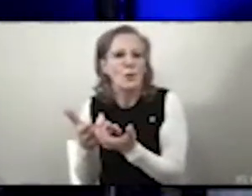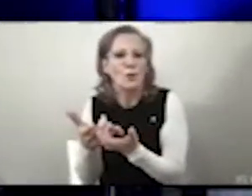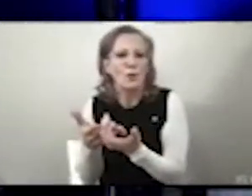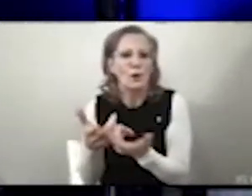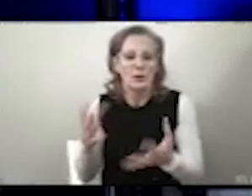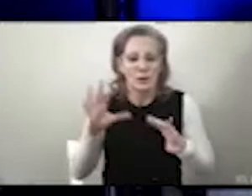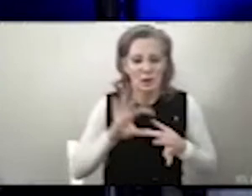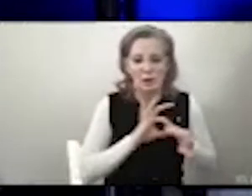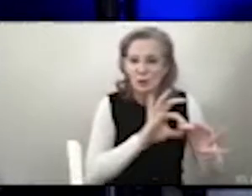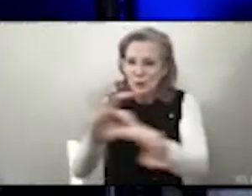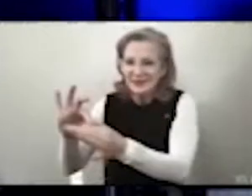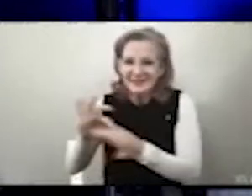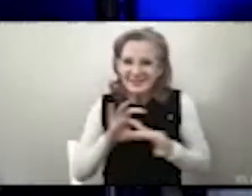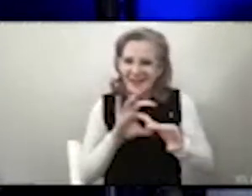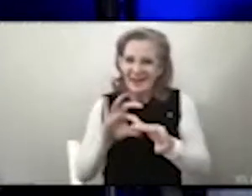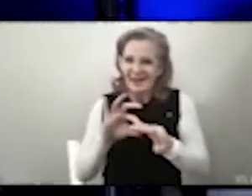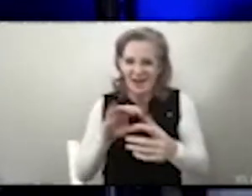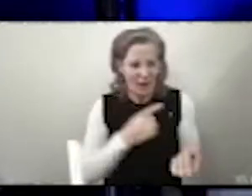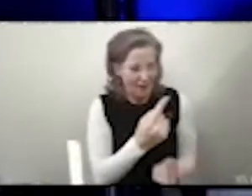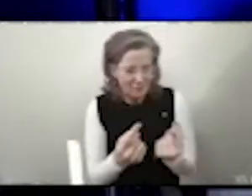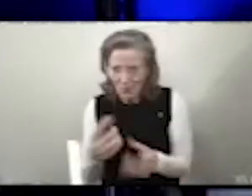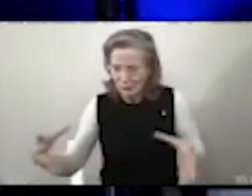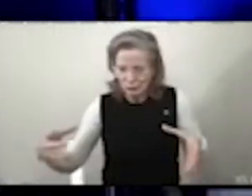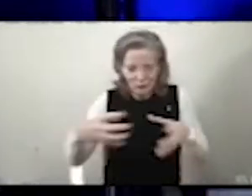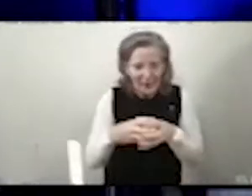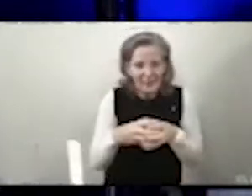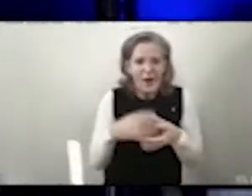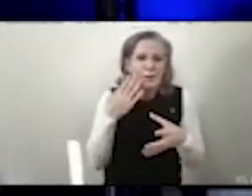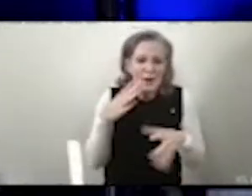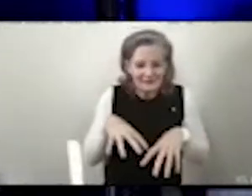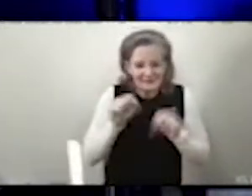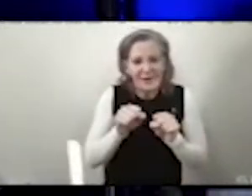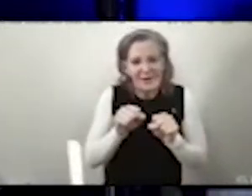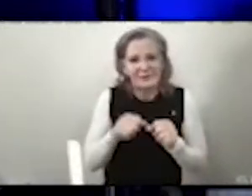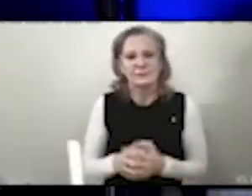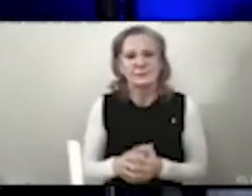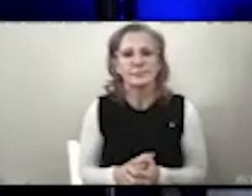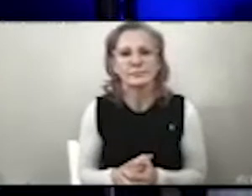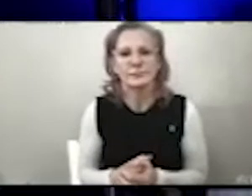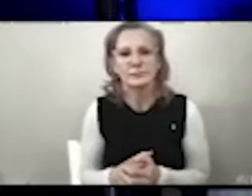In particular, we think this should be harnessed to tackle the inequalities that we know have been both exacerbated